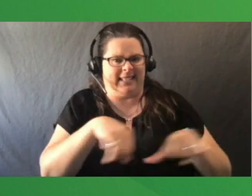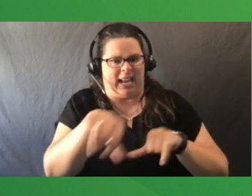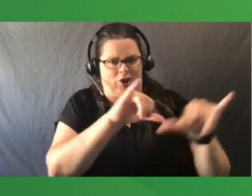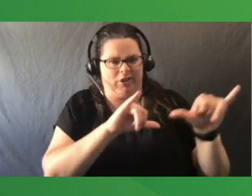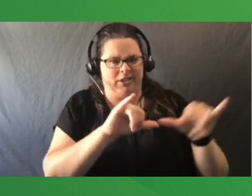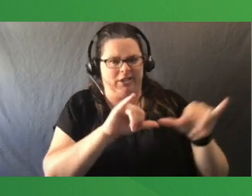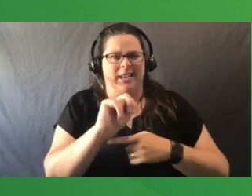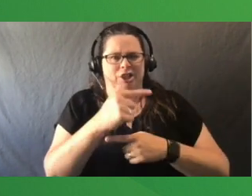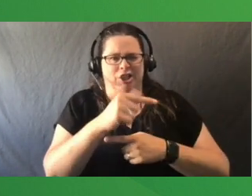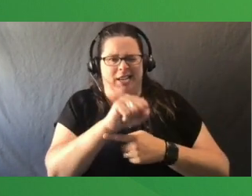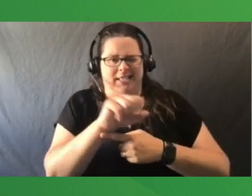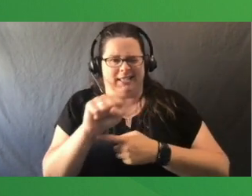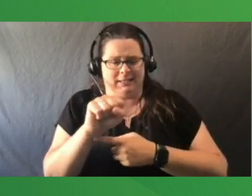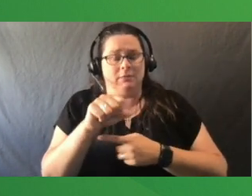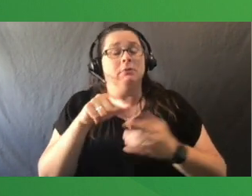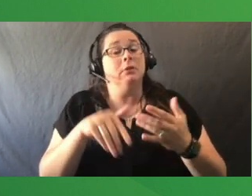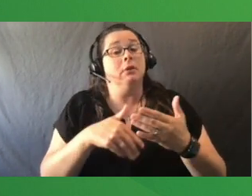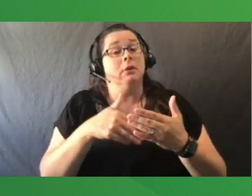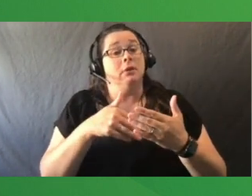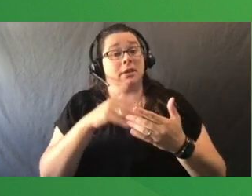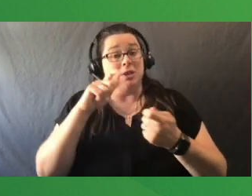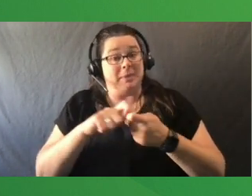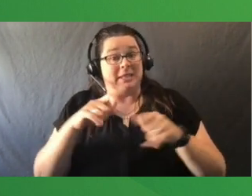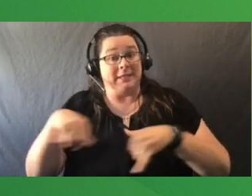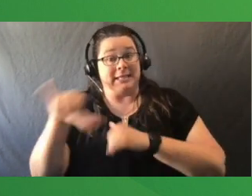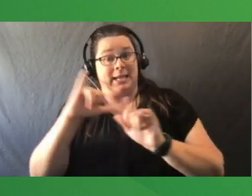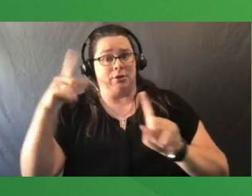target each of these groups.